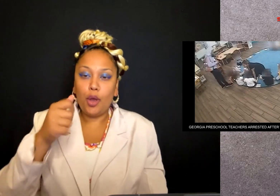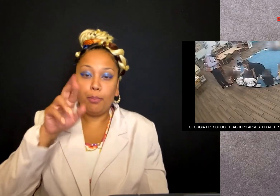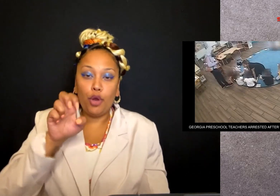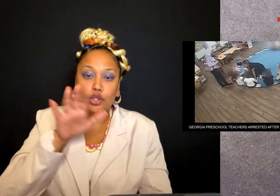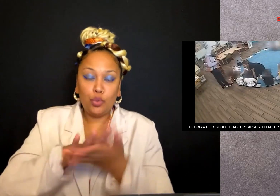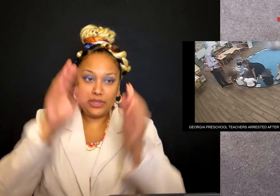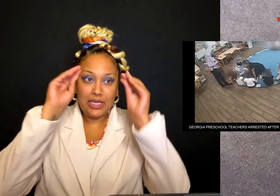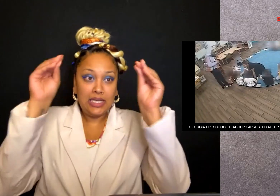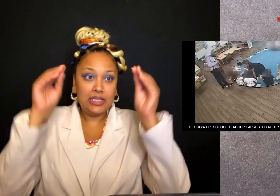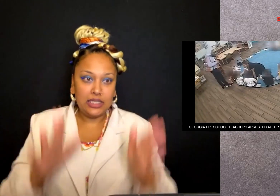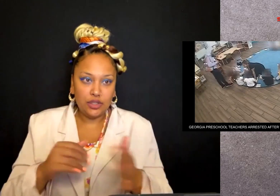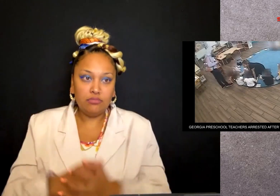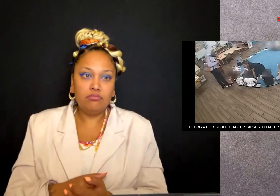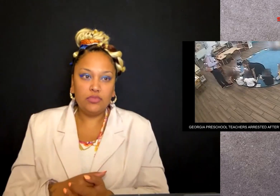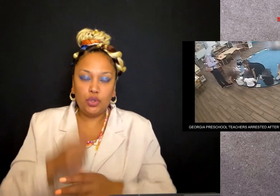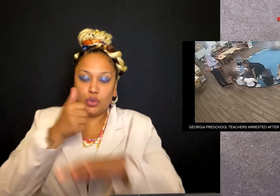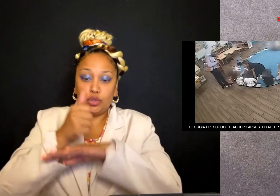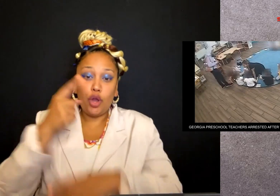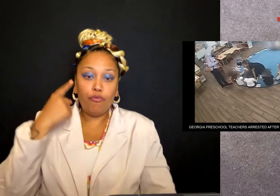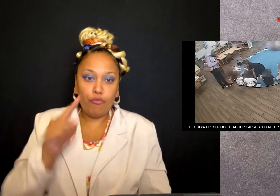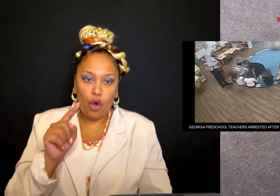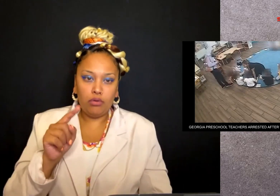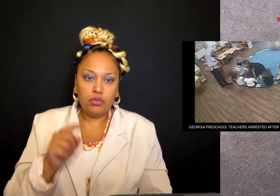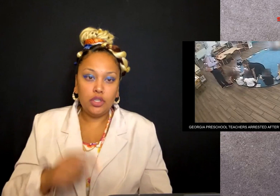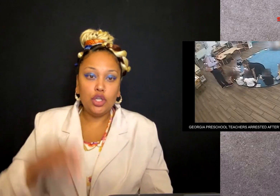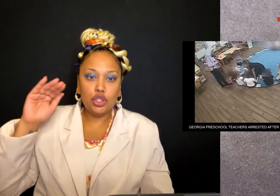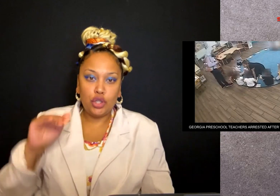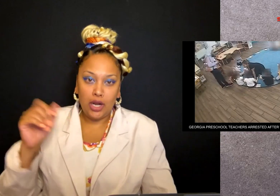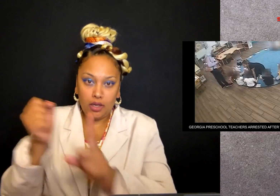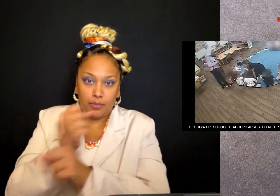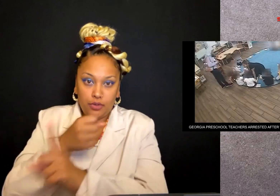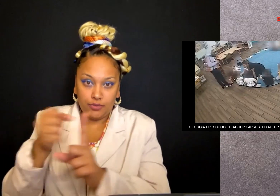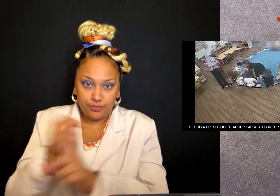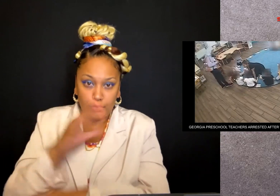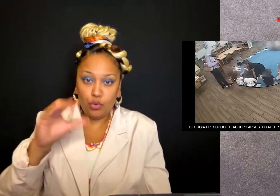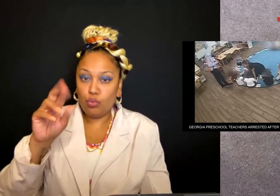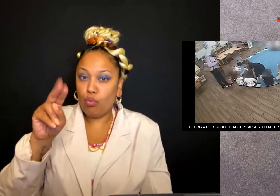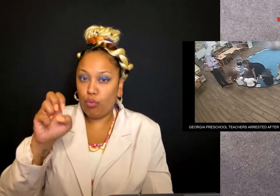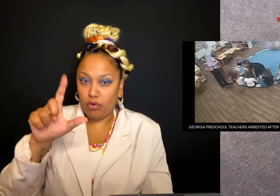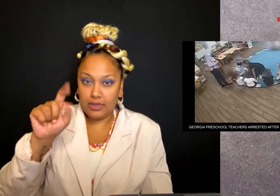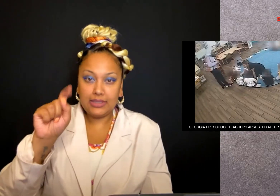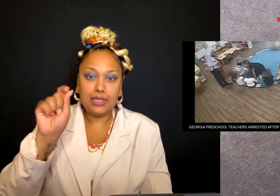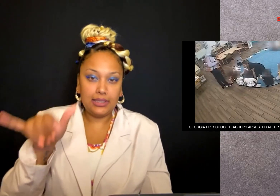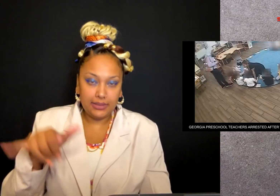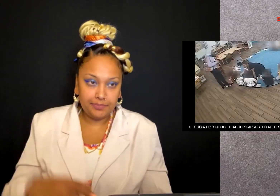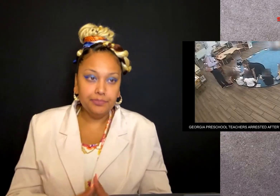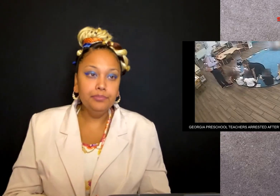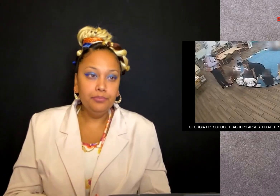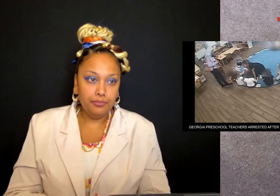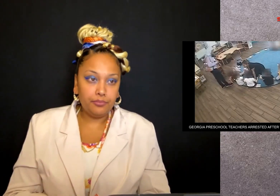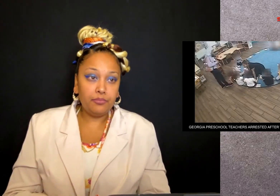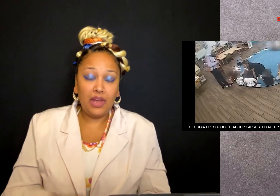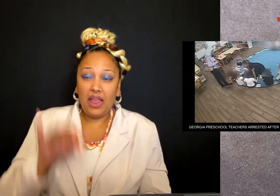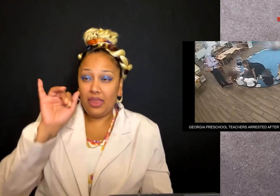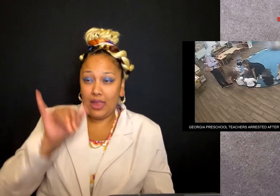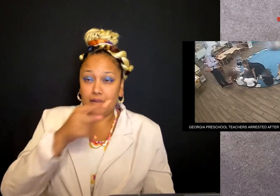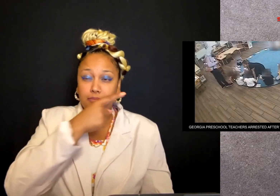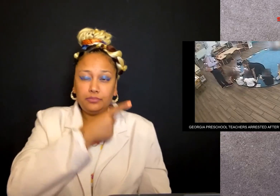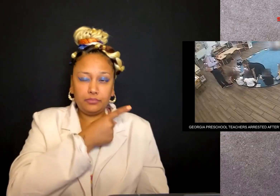authorities in Georgia released video evidence of two preschool teachers accused of child cruelty